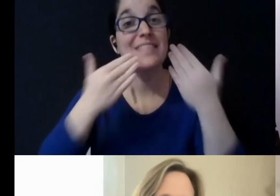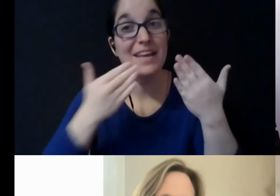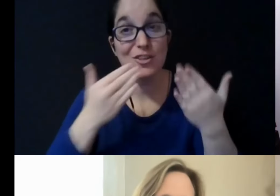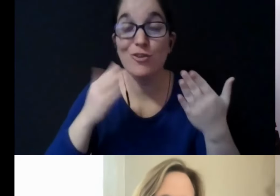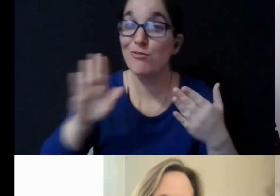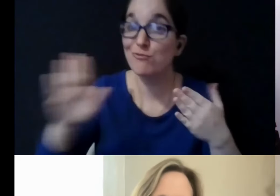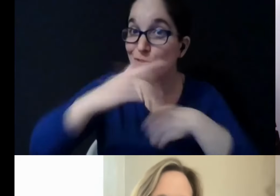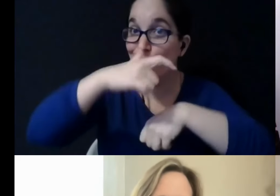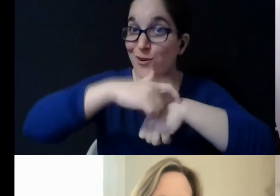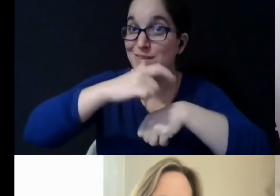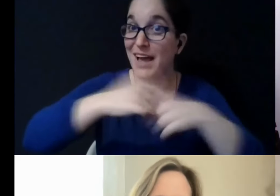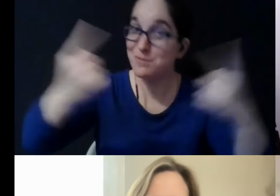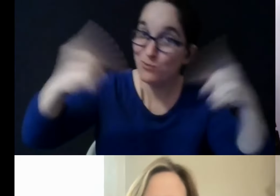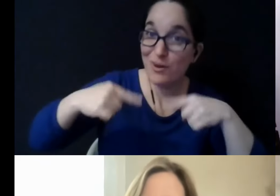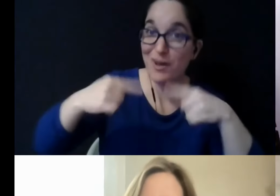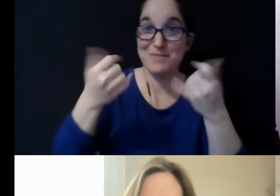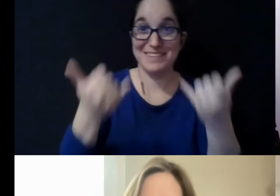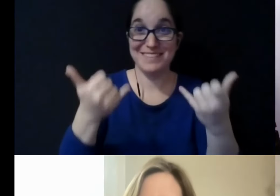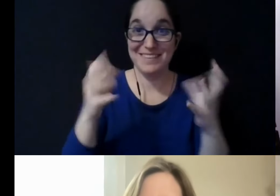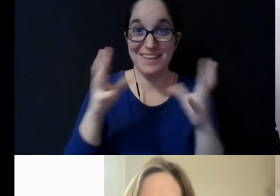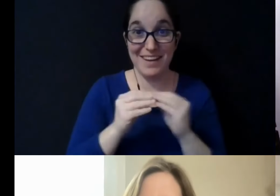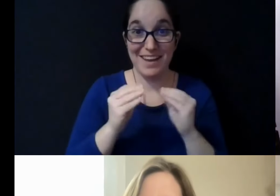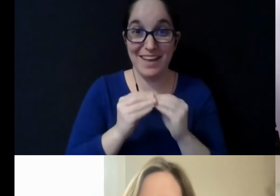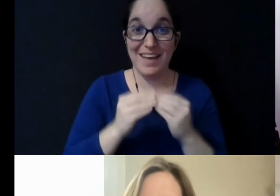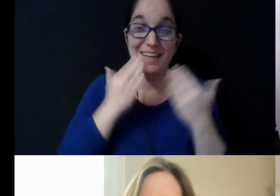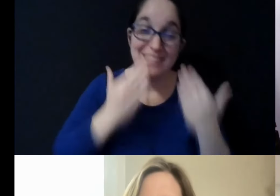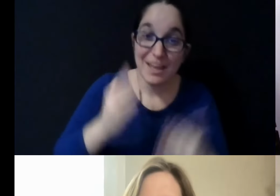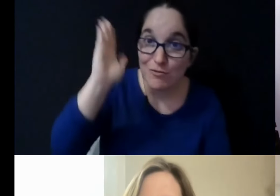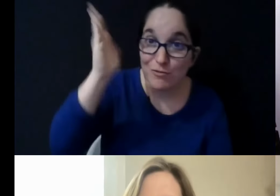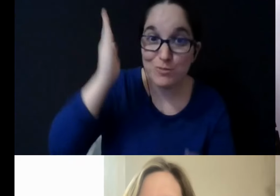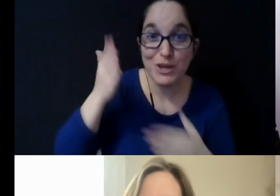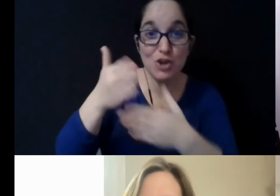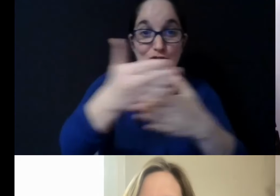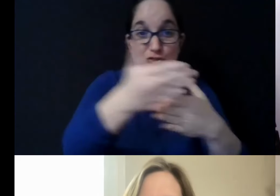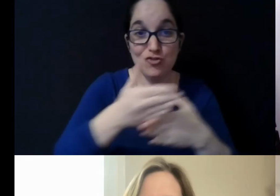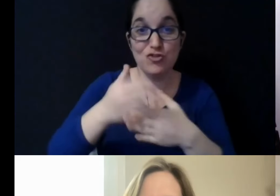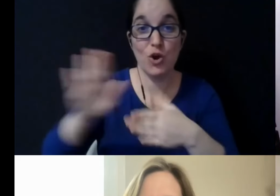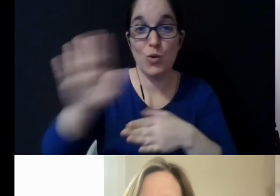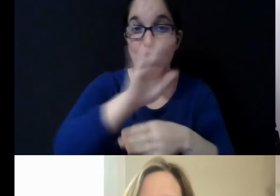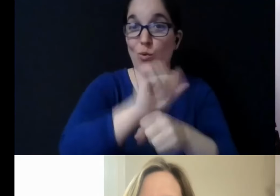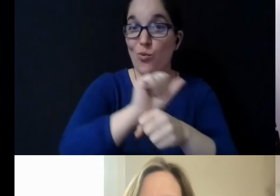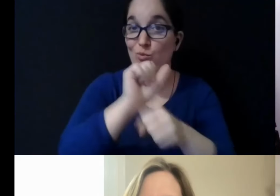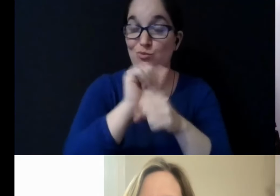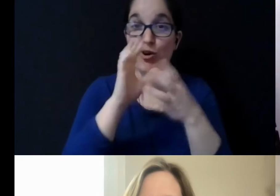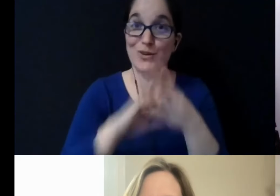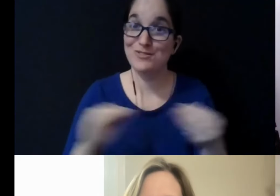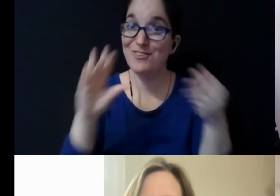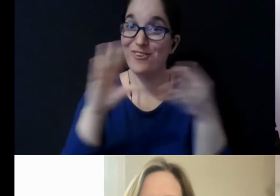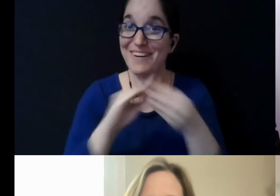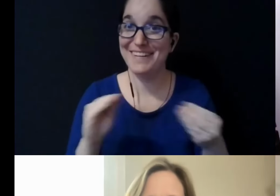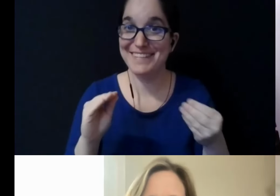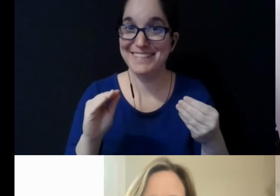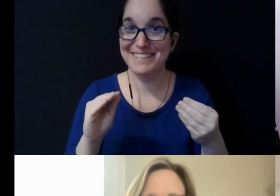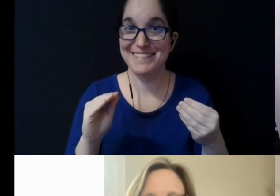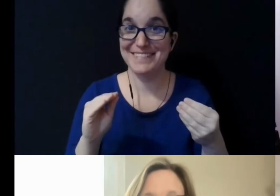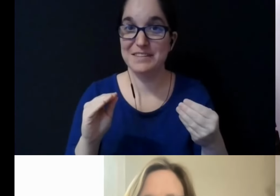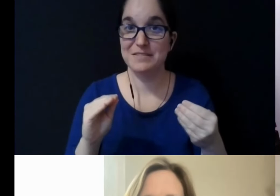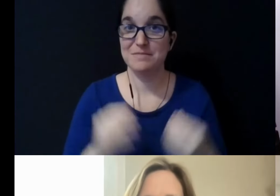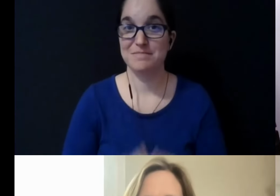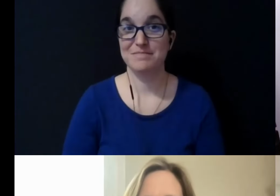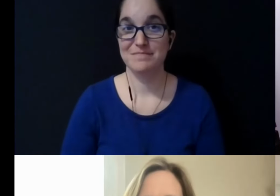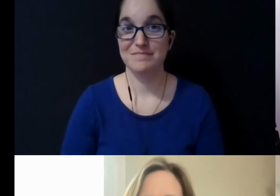for coming and thank you for the speakers to share your stories, and let's—let's care